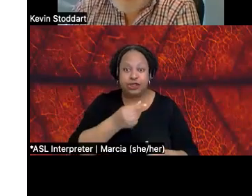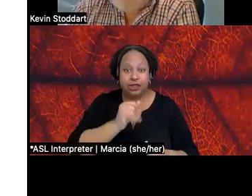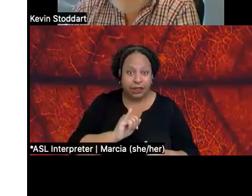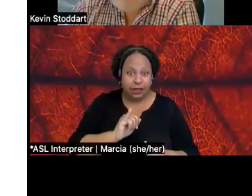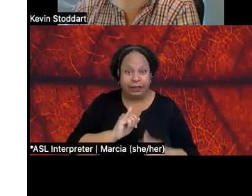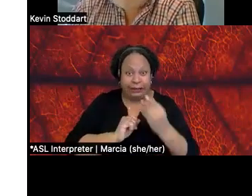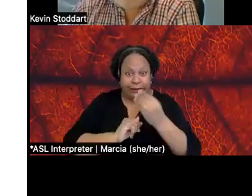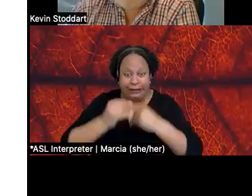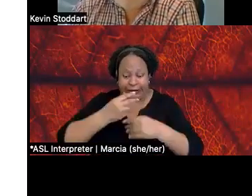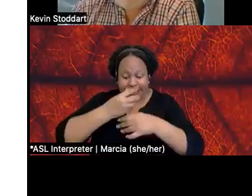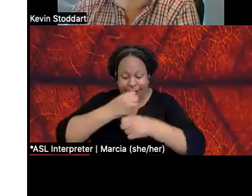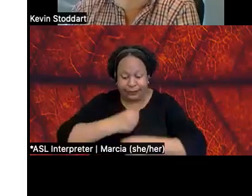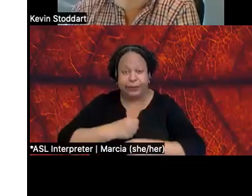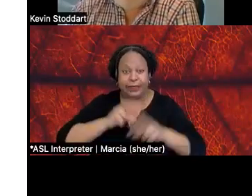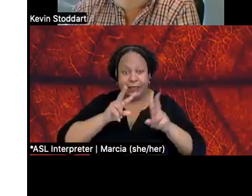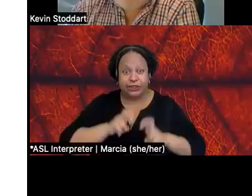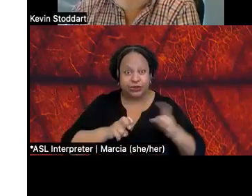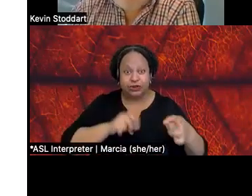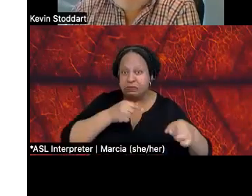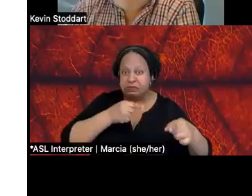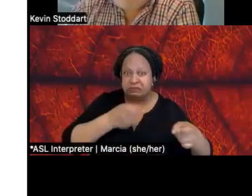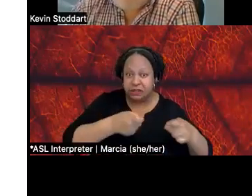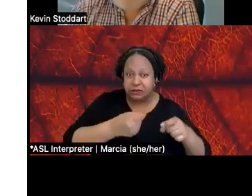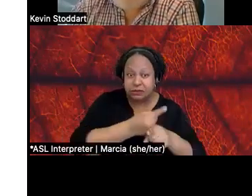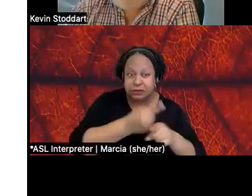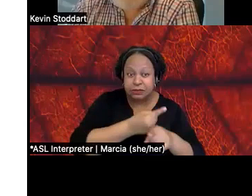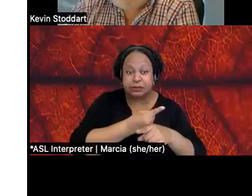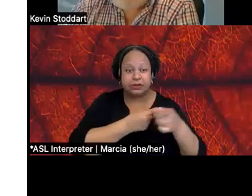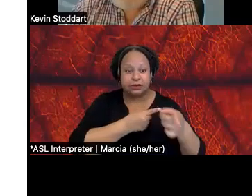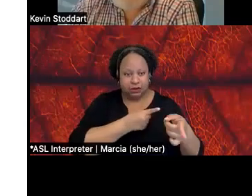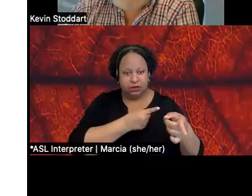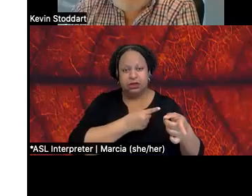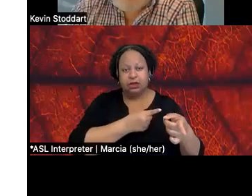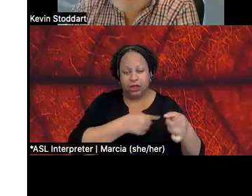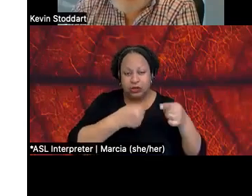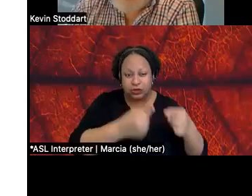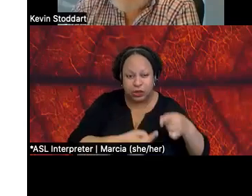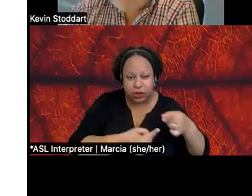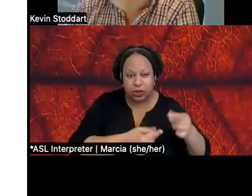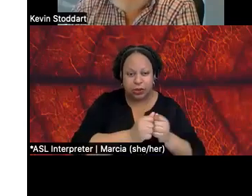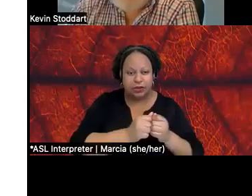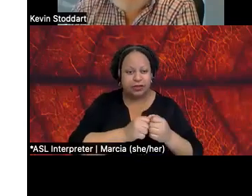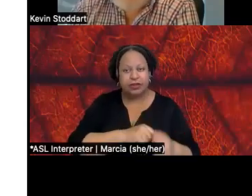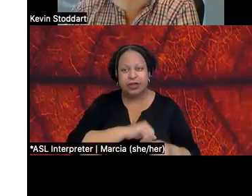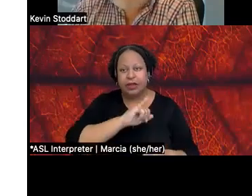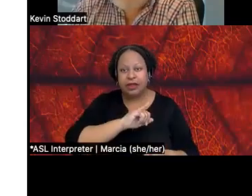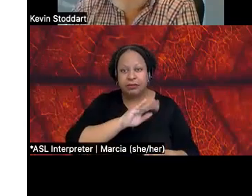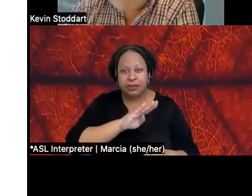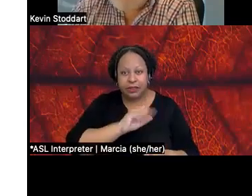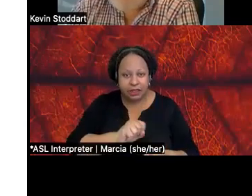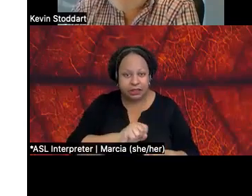well managed and they're struggling with issues like IBS and Crohn's.